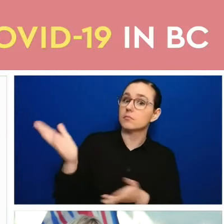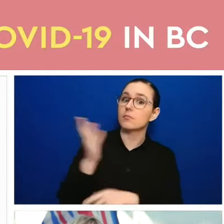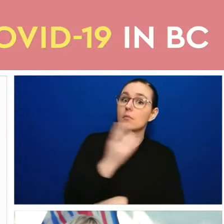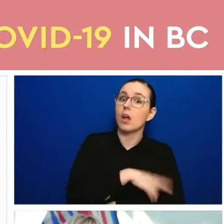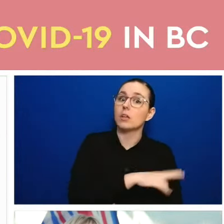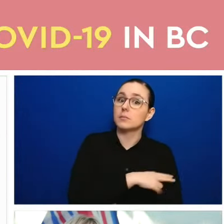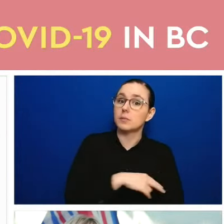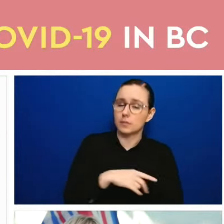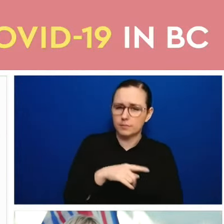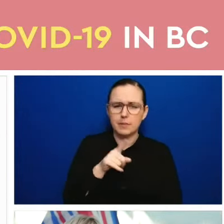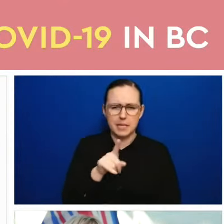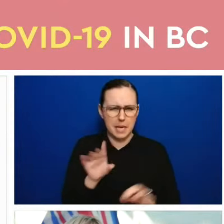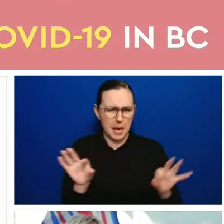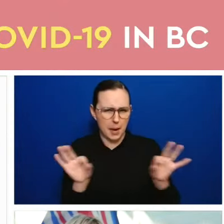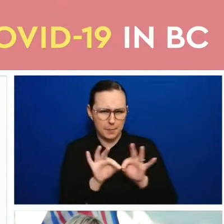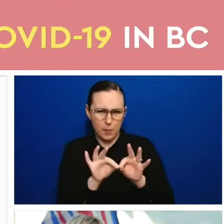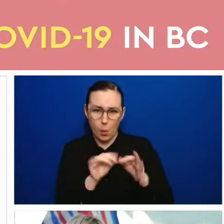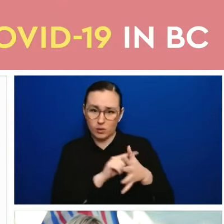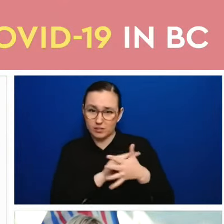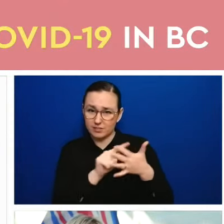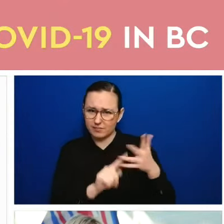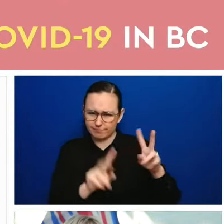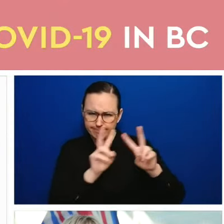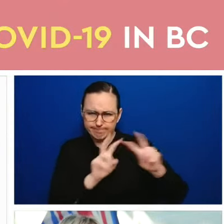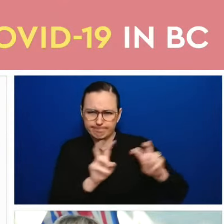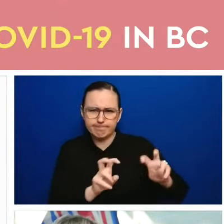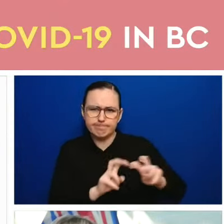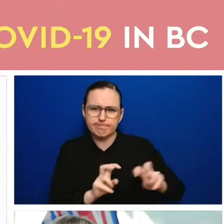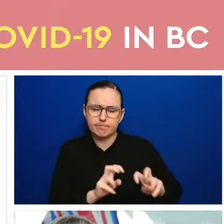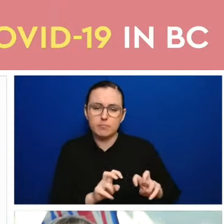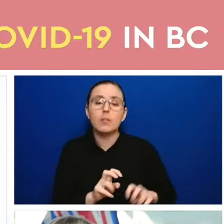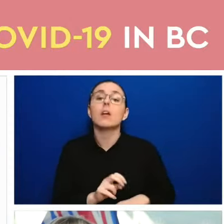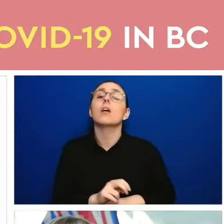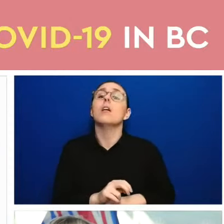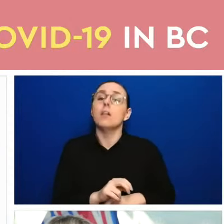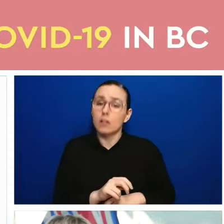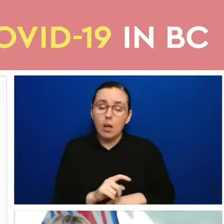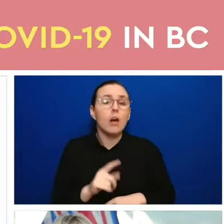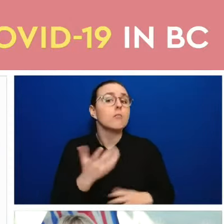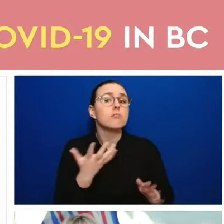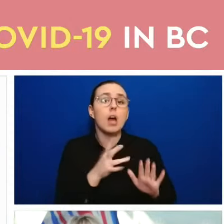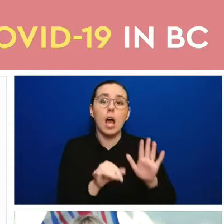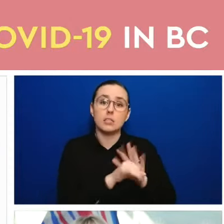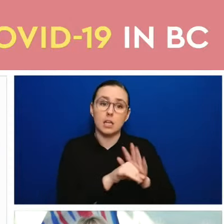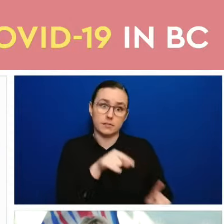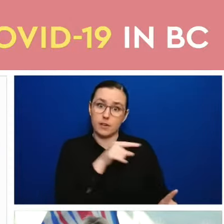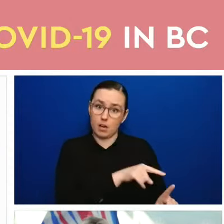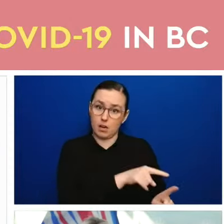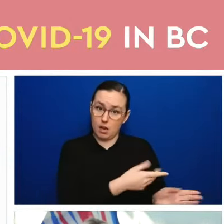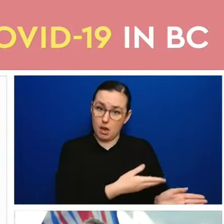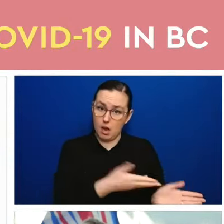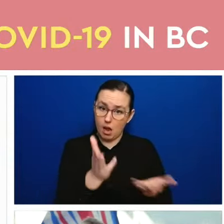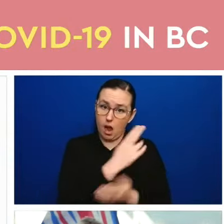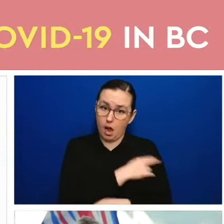So when we look at who is in hospital, there's a number of important things to look at.